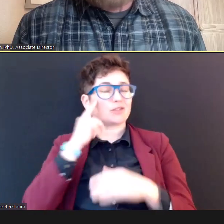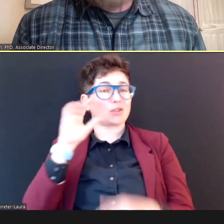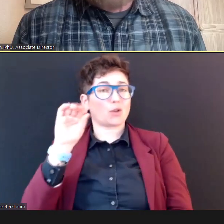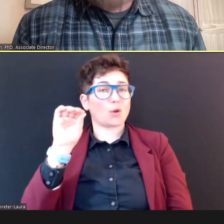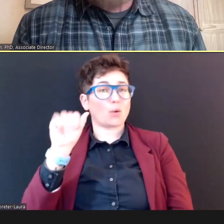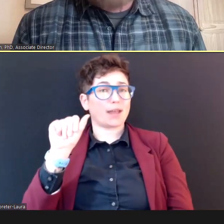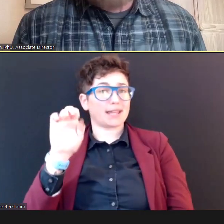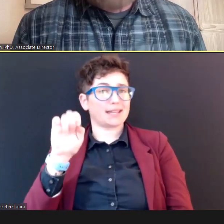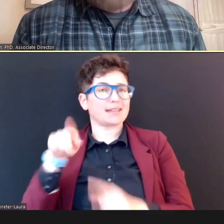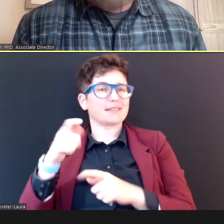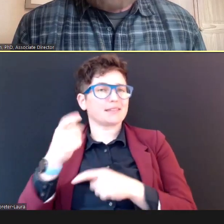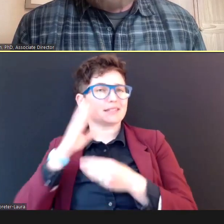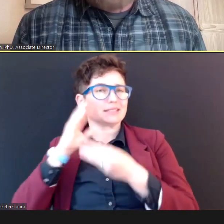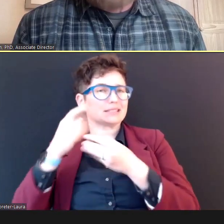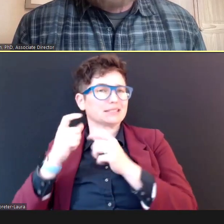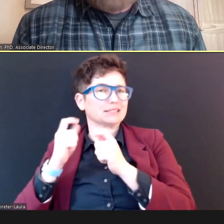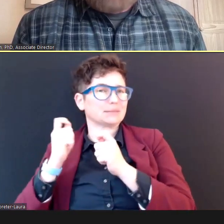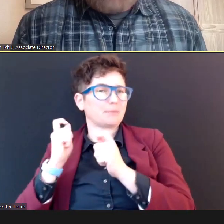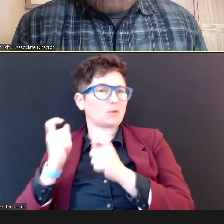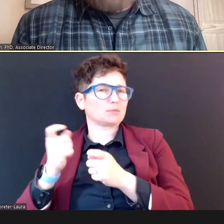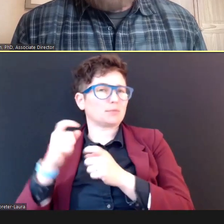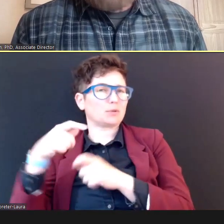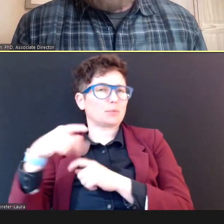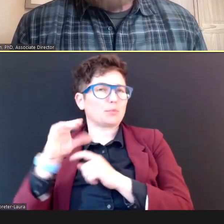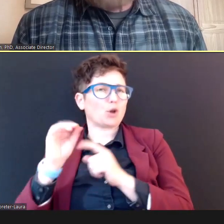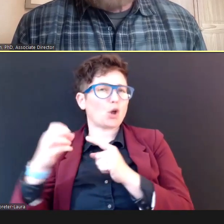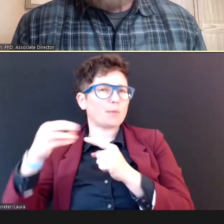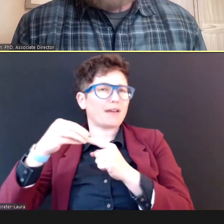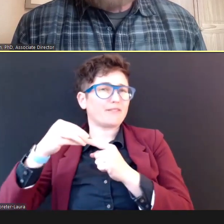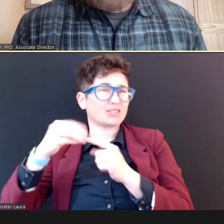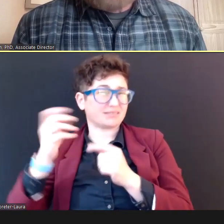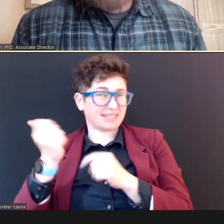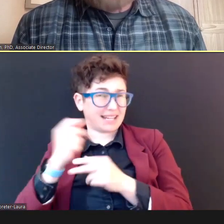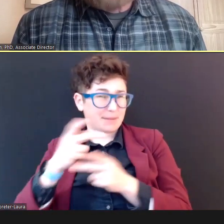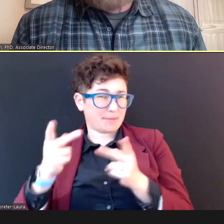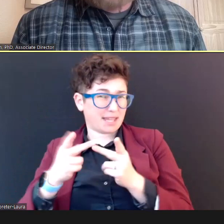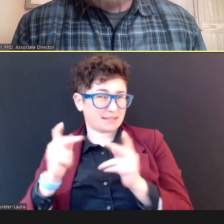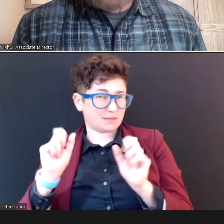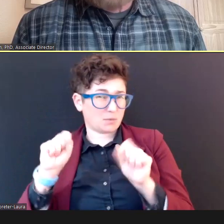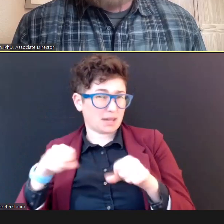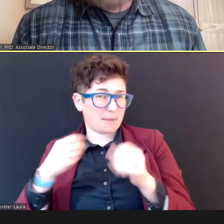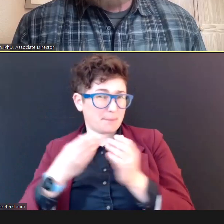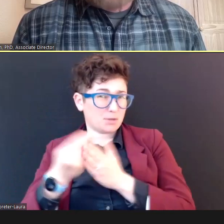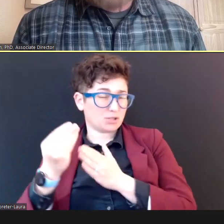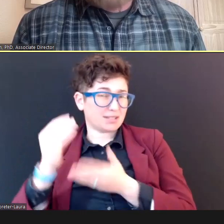Disposable probee covers are there any